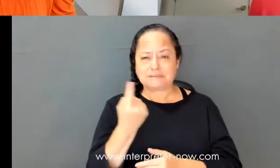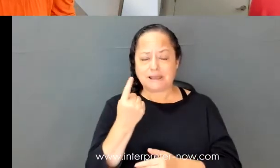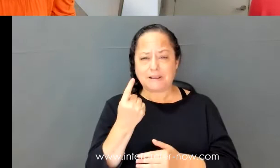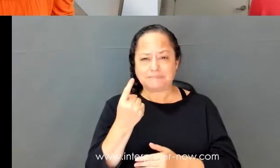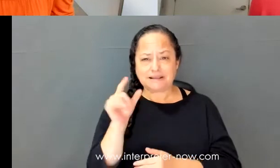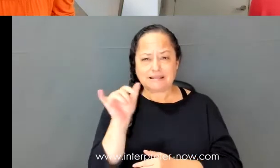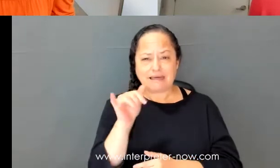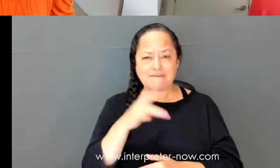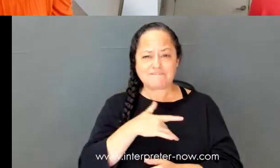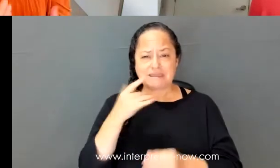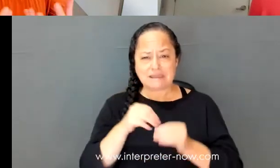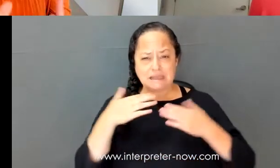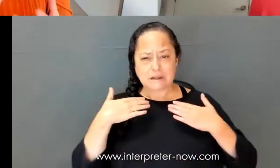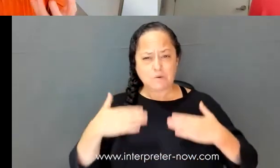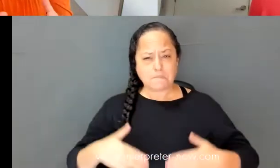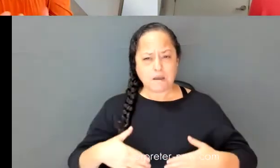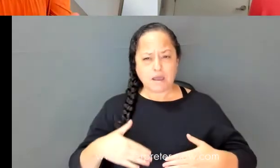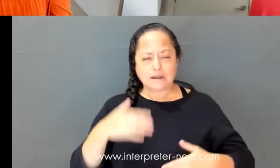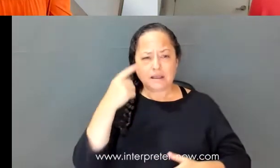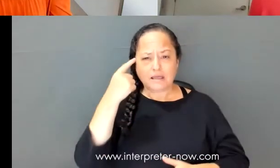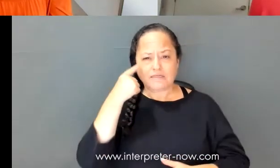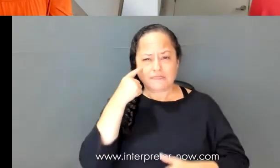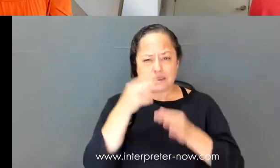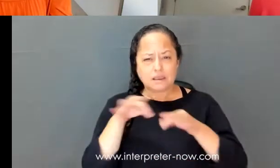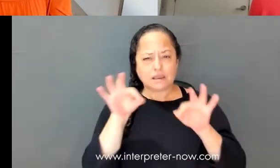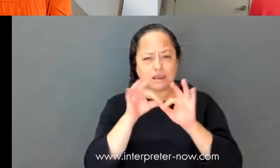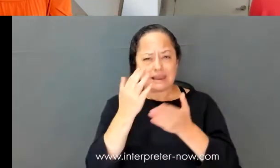You can feel in your body as well.